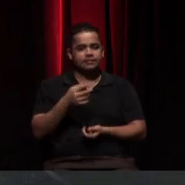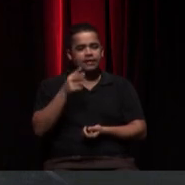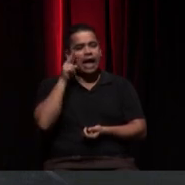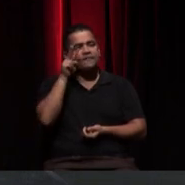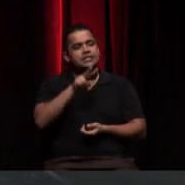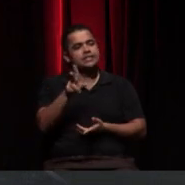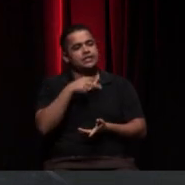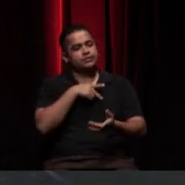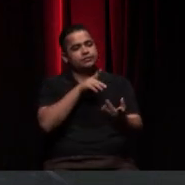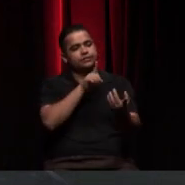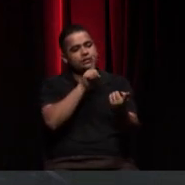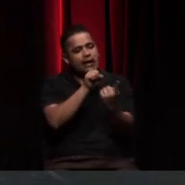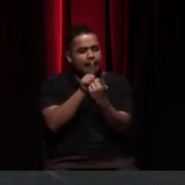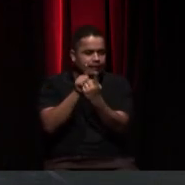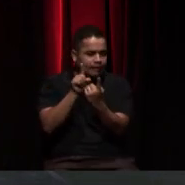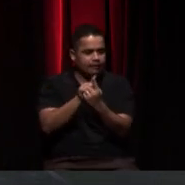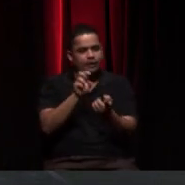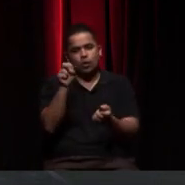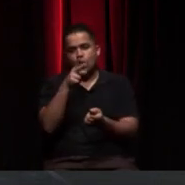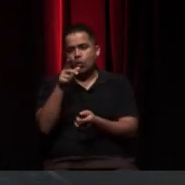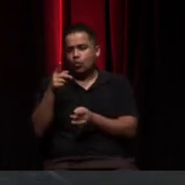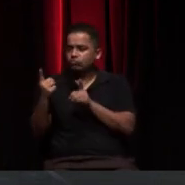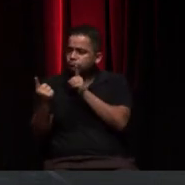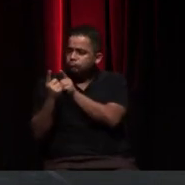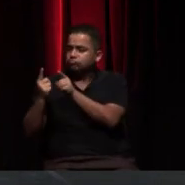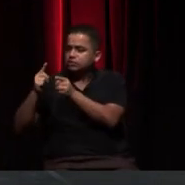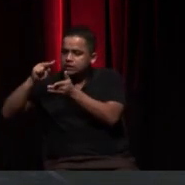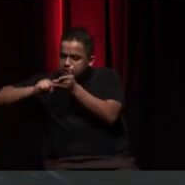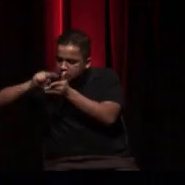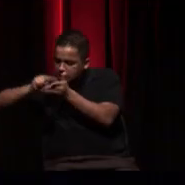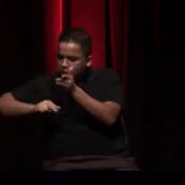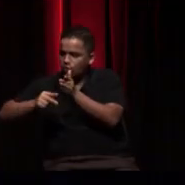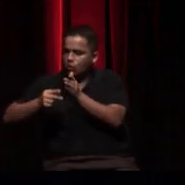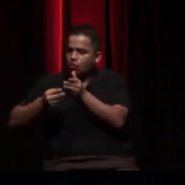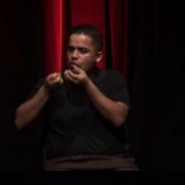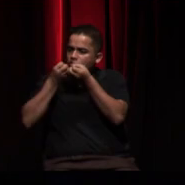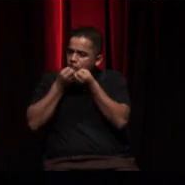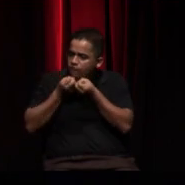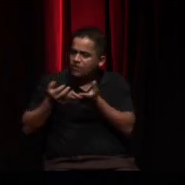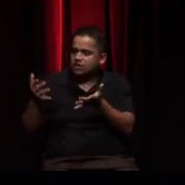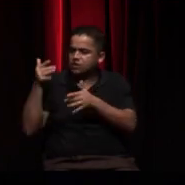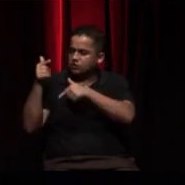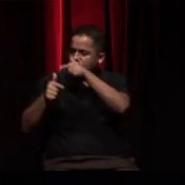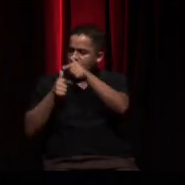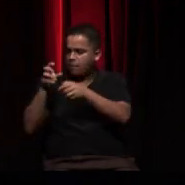or serve the reader well by offering content service